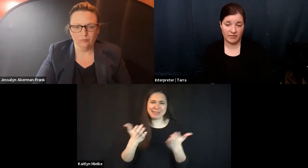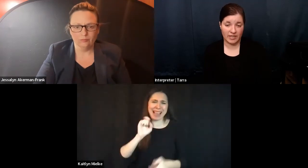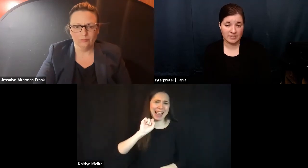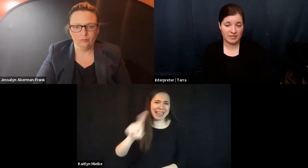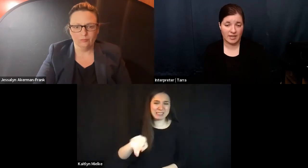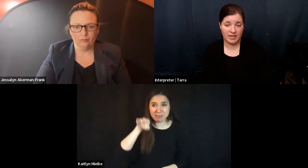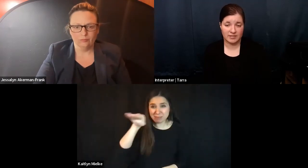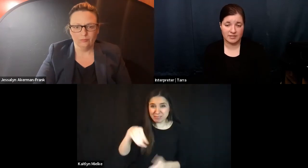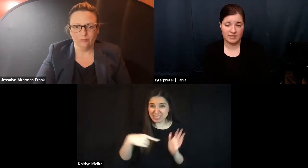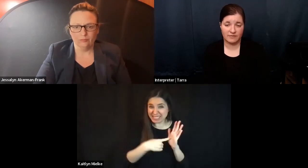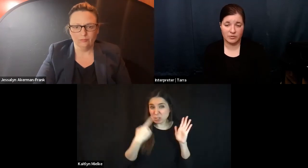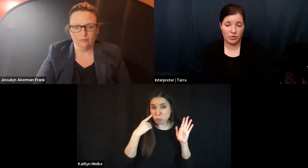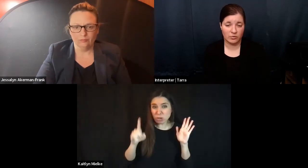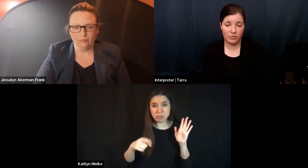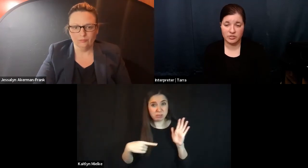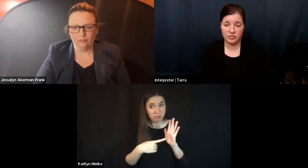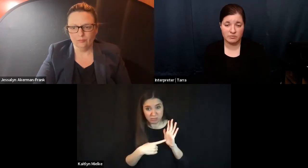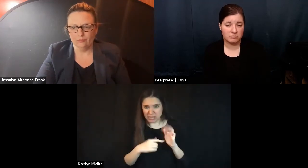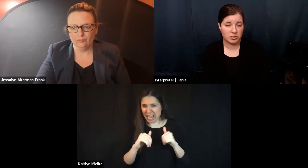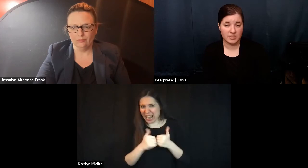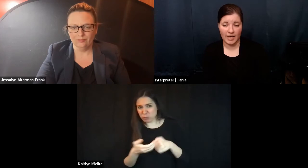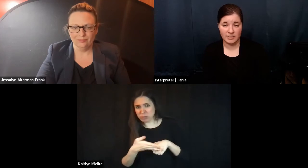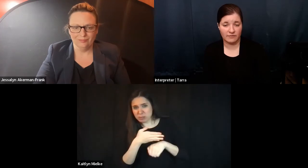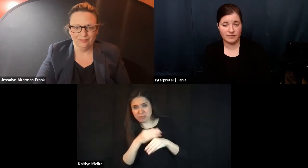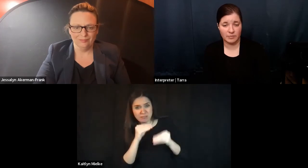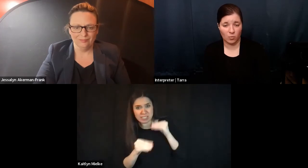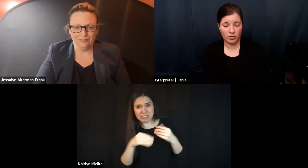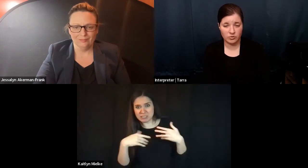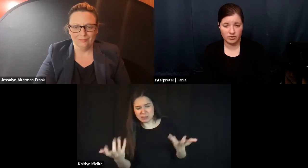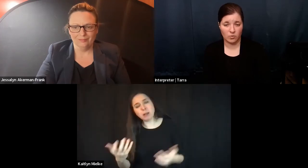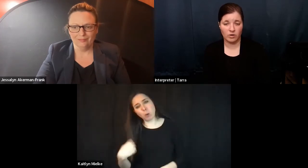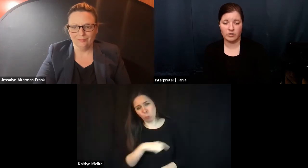So if you are an opposite skin color, then you use opposite clothing. So that's my advice.